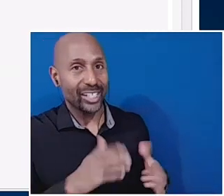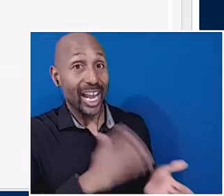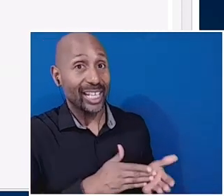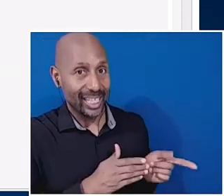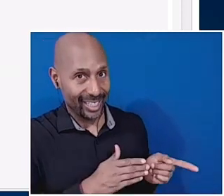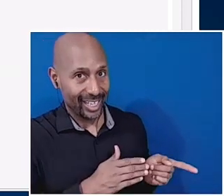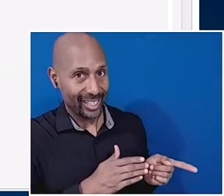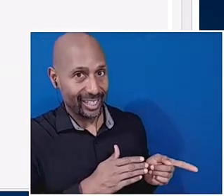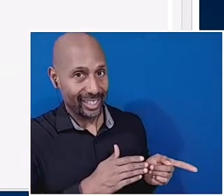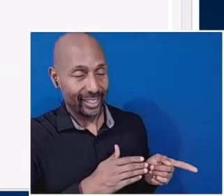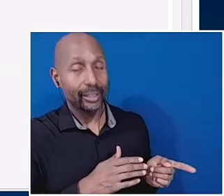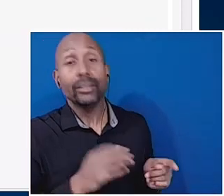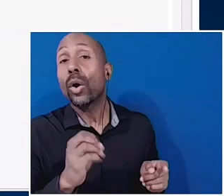agency I think it says there.